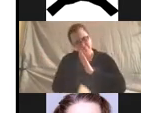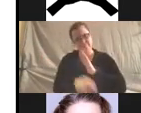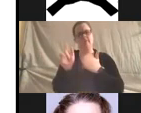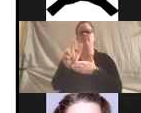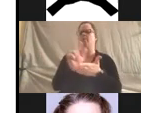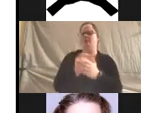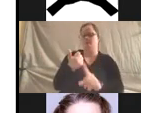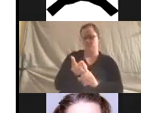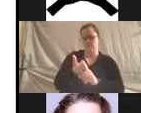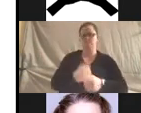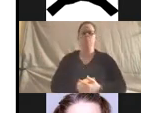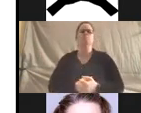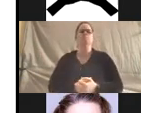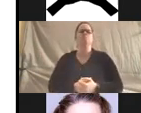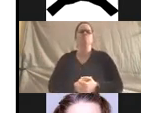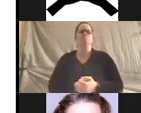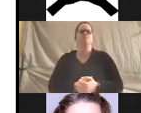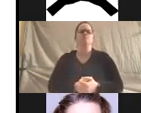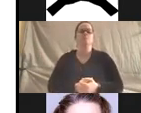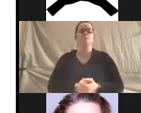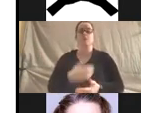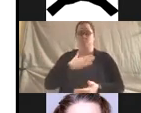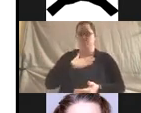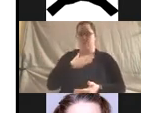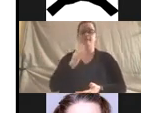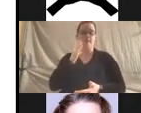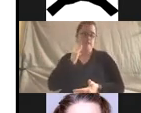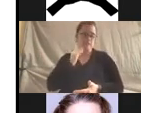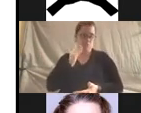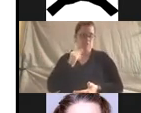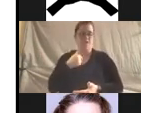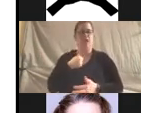And for in my experience when I was doing rulemaking,